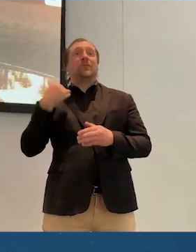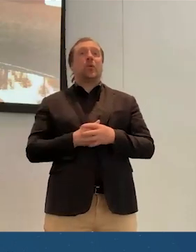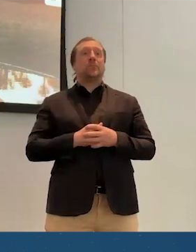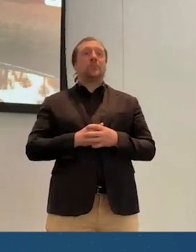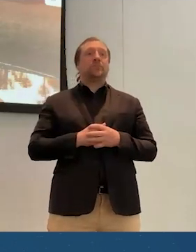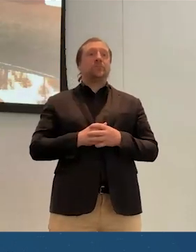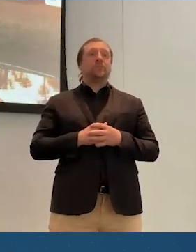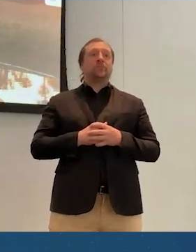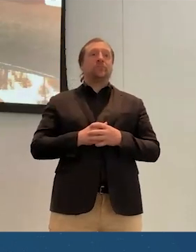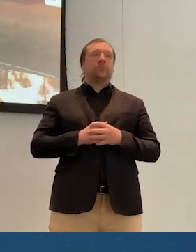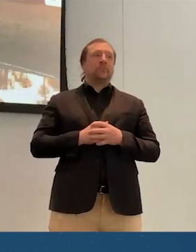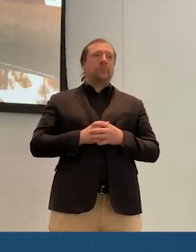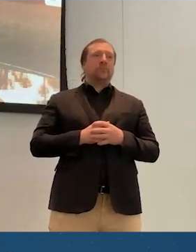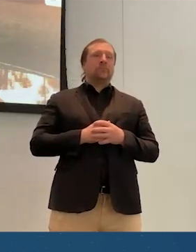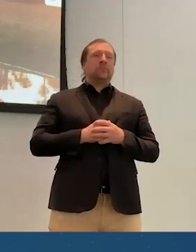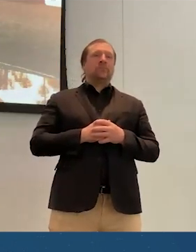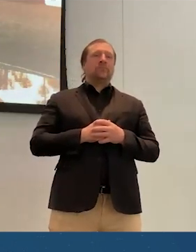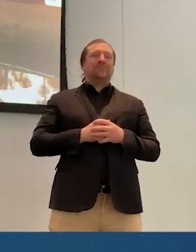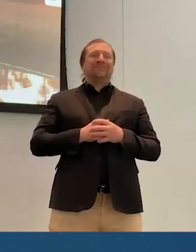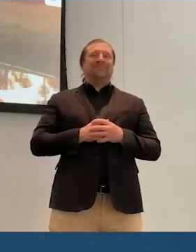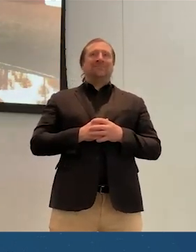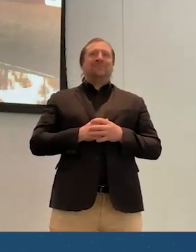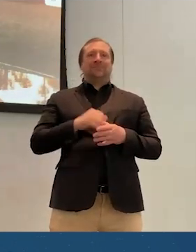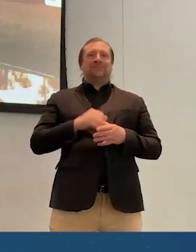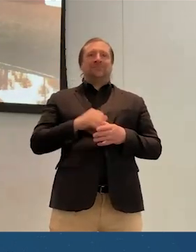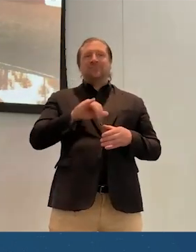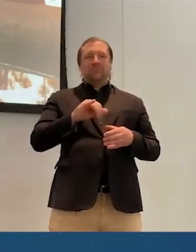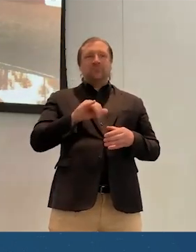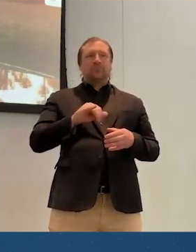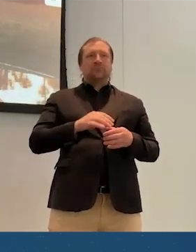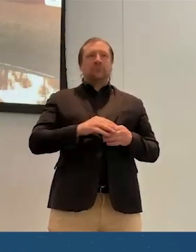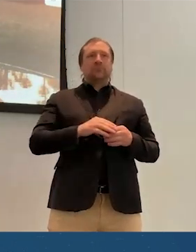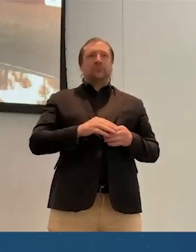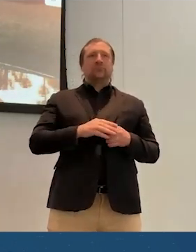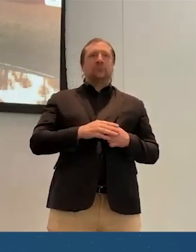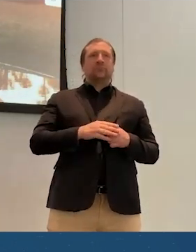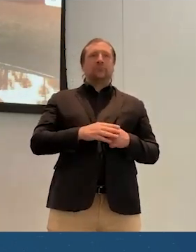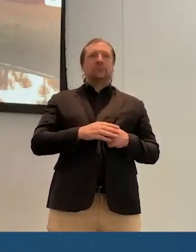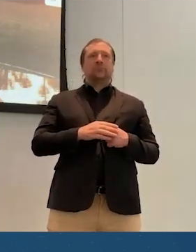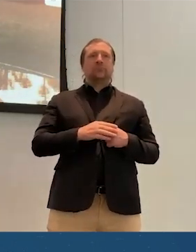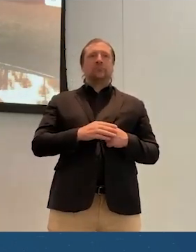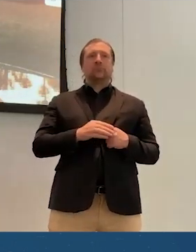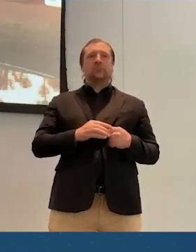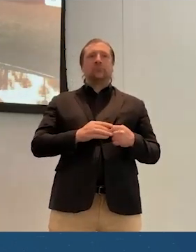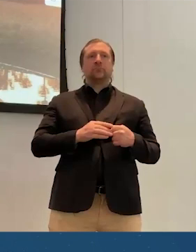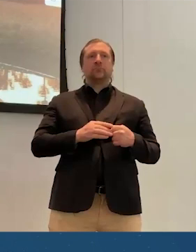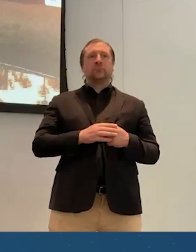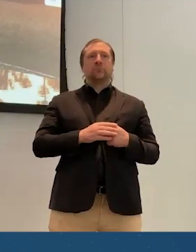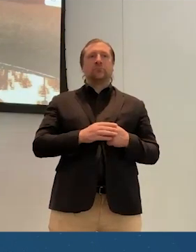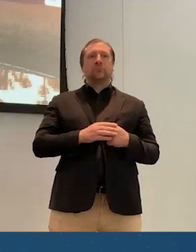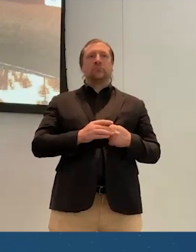Determining which design parameters to consider in order